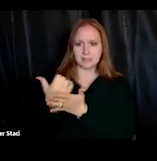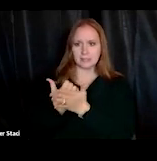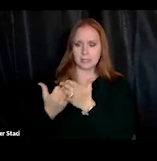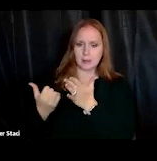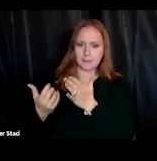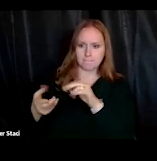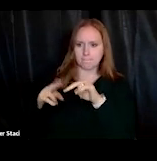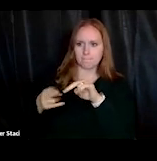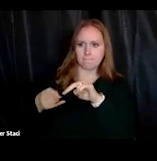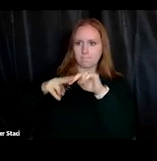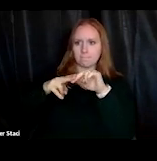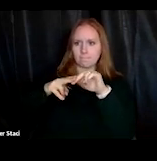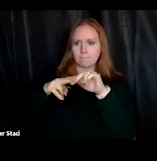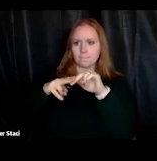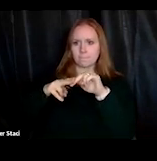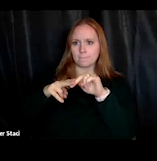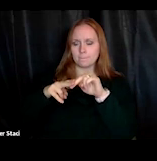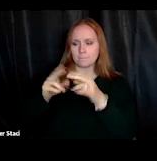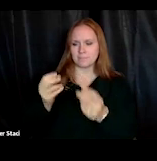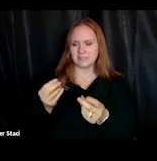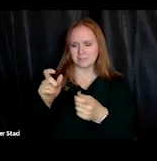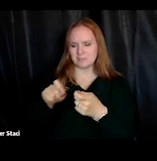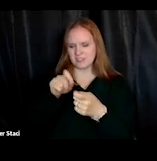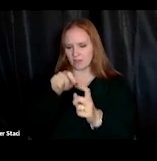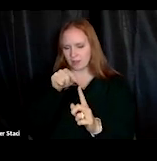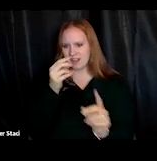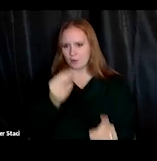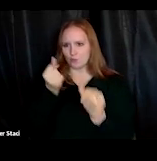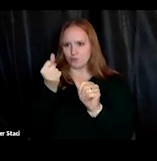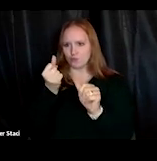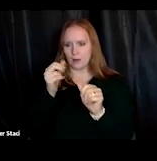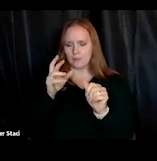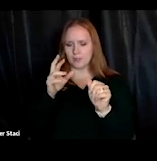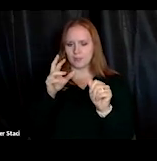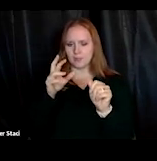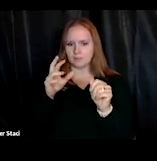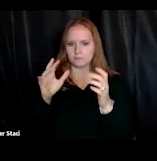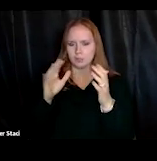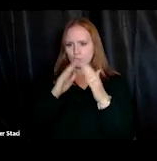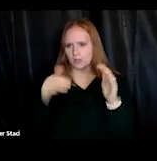particularly in rapid rehousing projects, but also in permanent supportive housing projects as well.